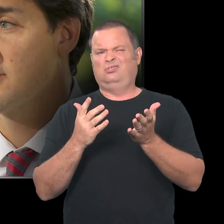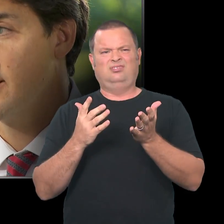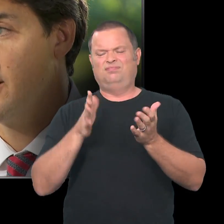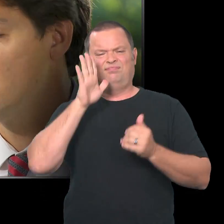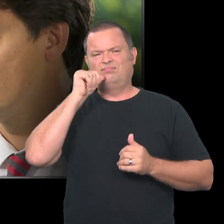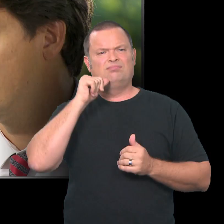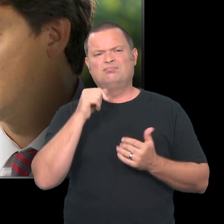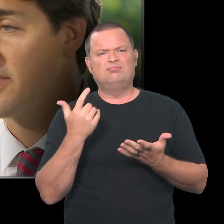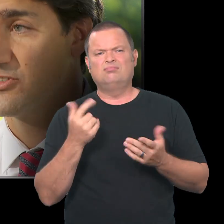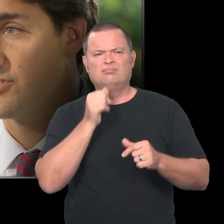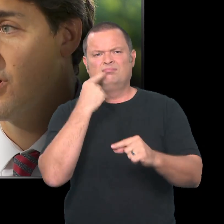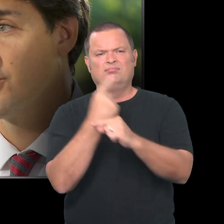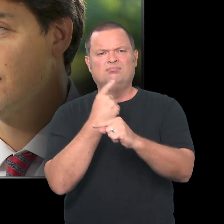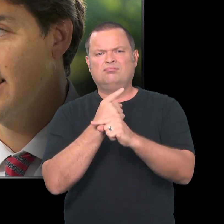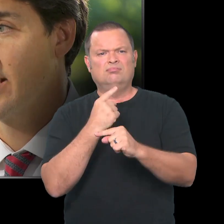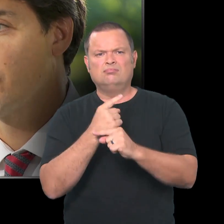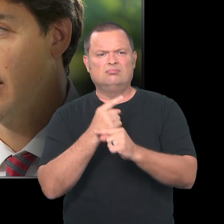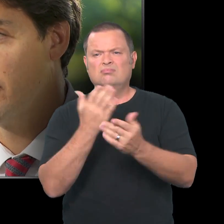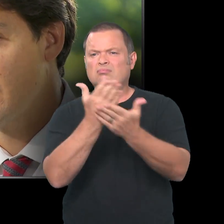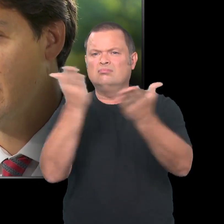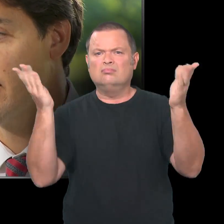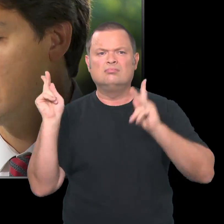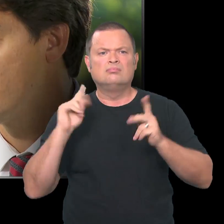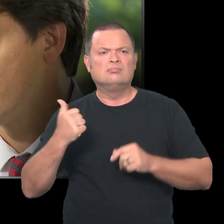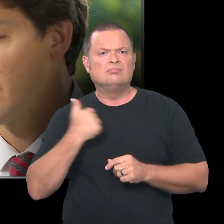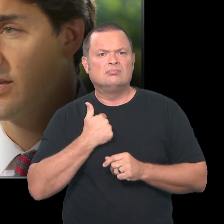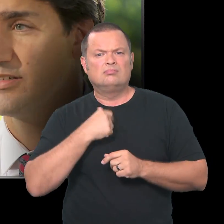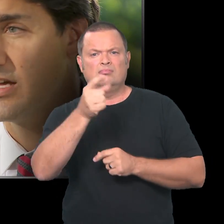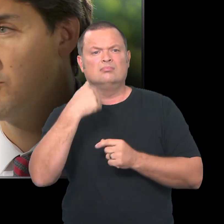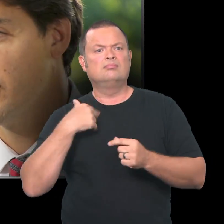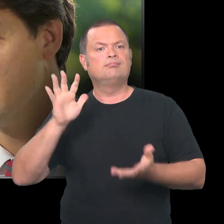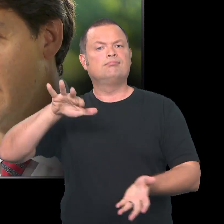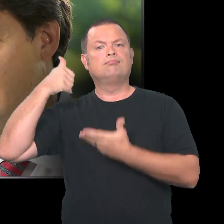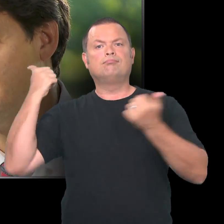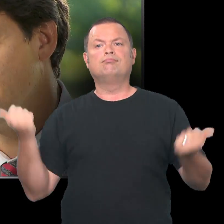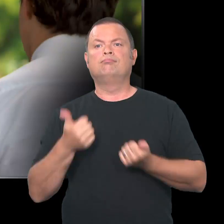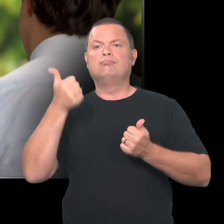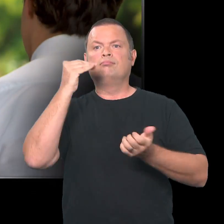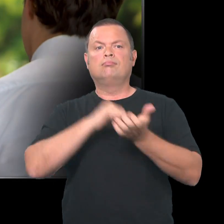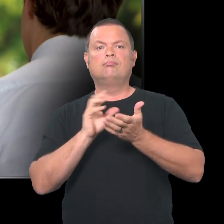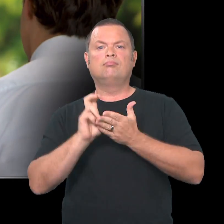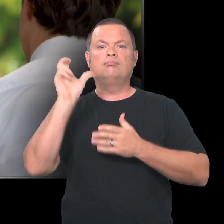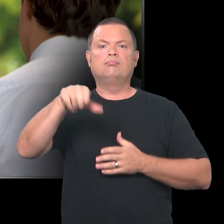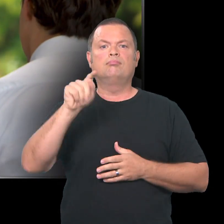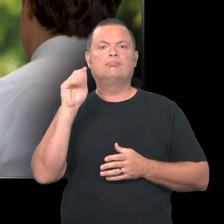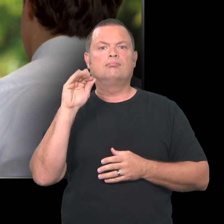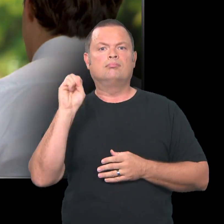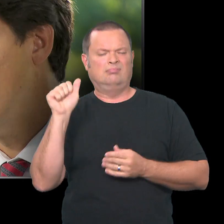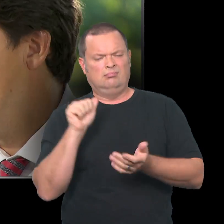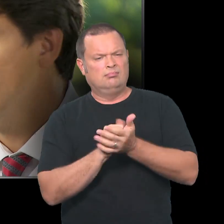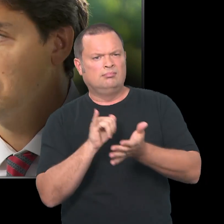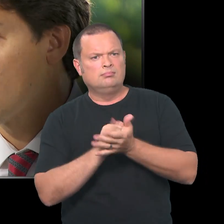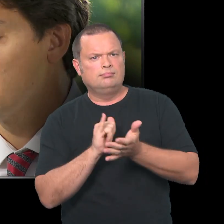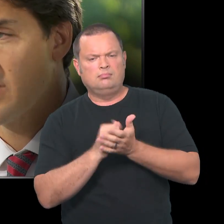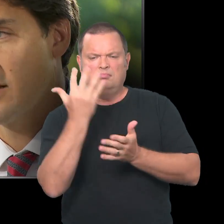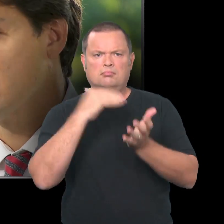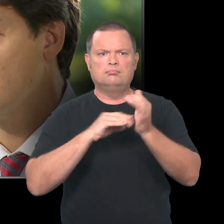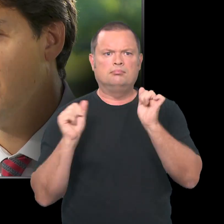The doubling it is irresponsible. It is only the wealthiest Canadians who have $10,000 laying around at the end of the year that they can put into that.